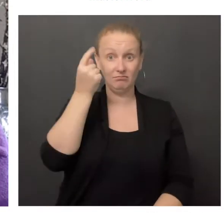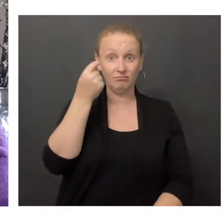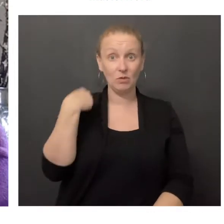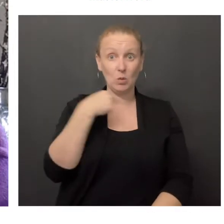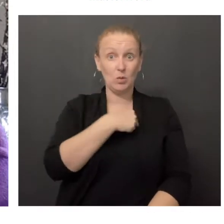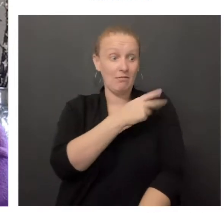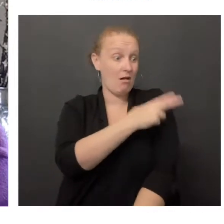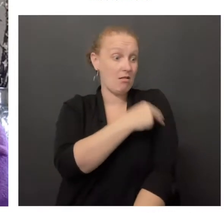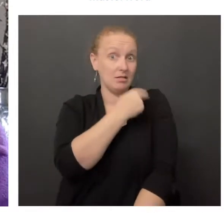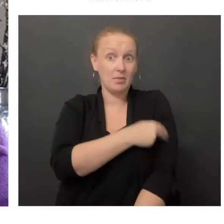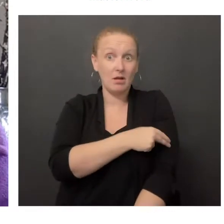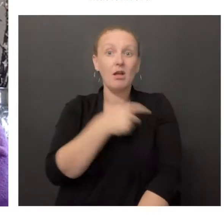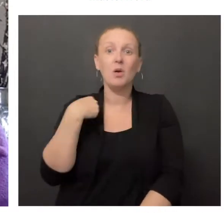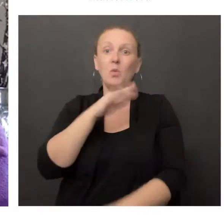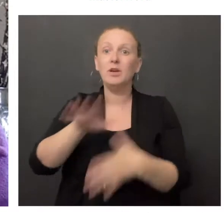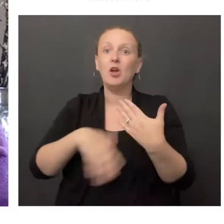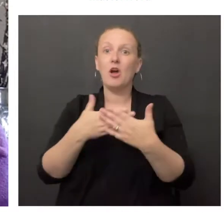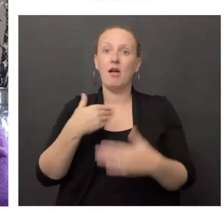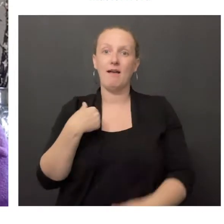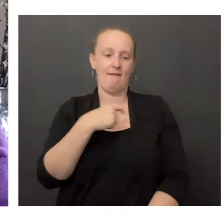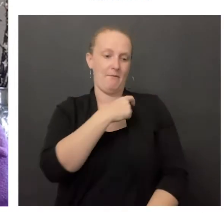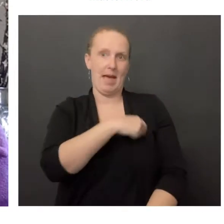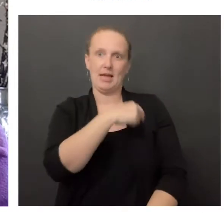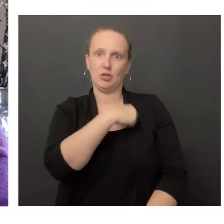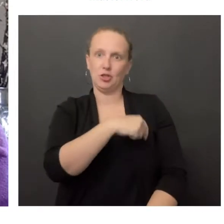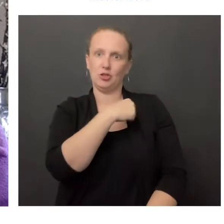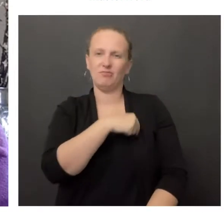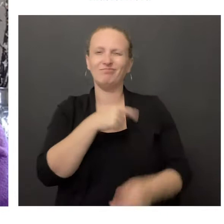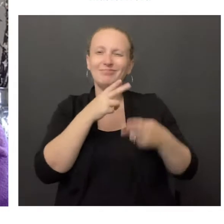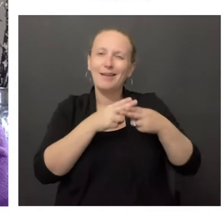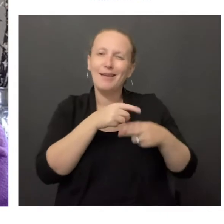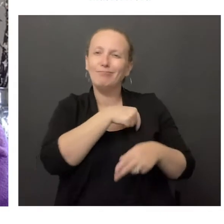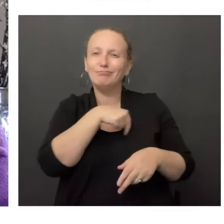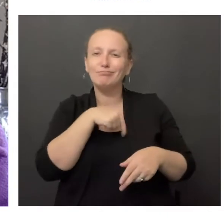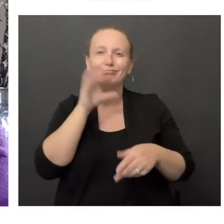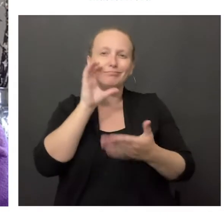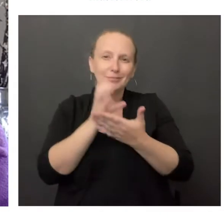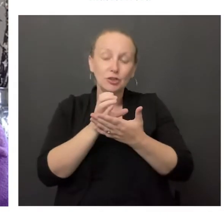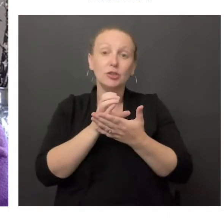And on these badges we have a buddy badge. That buddy badge has information on it